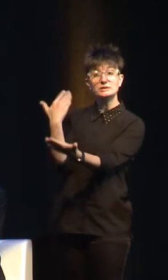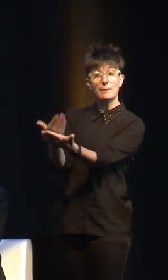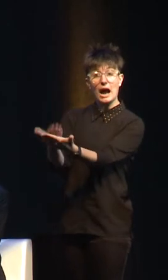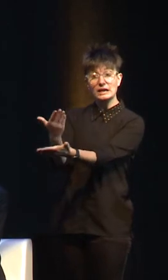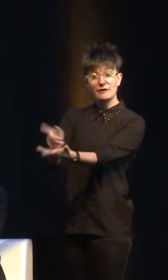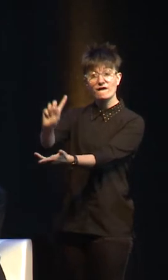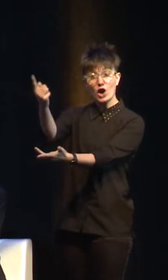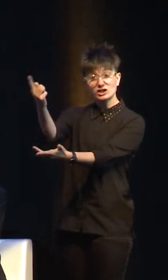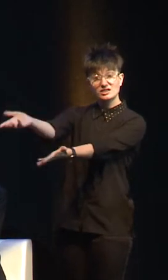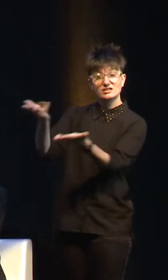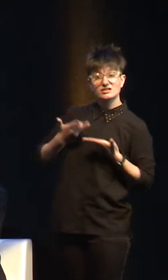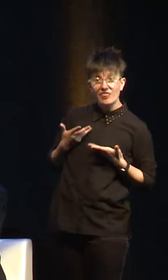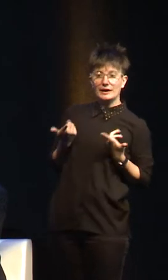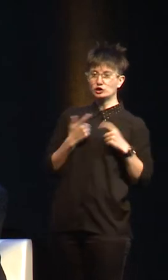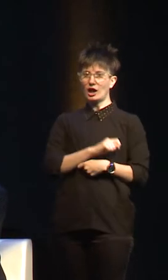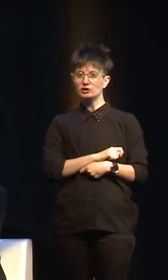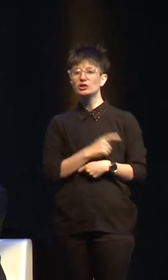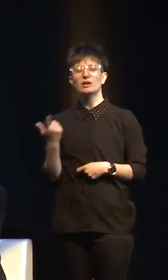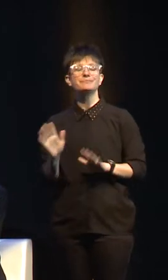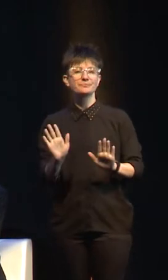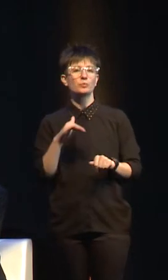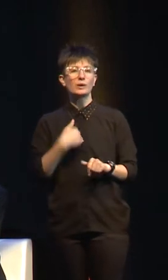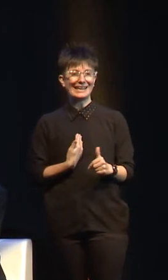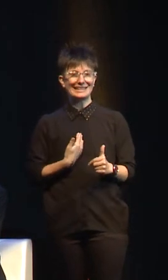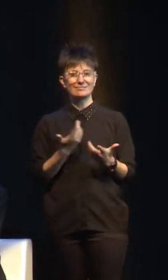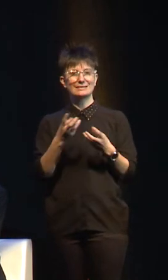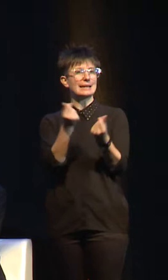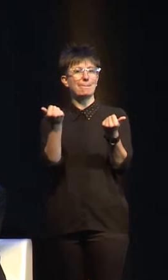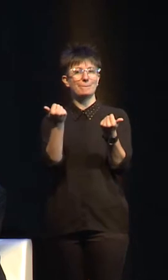David: We need a signal from consumers. For sure. You know, if for instance, take biodiesel.